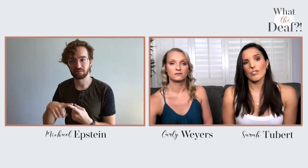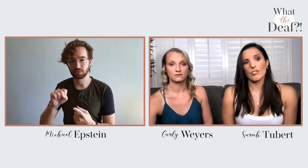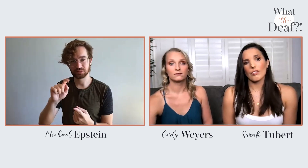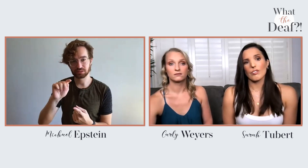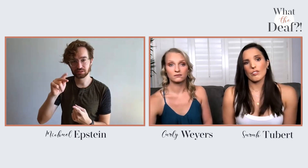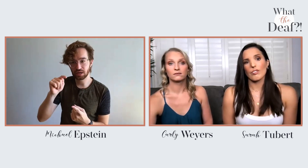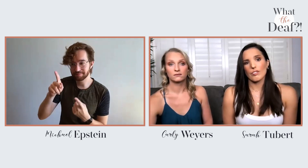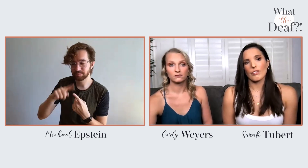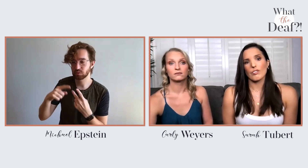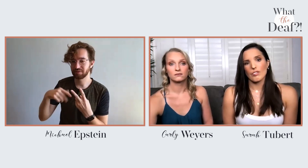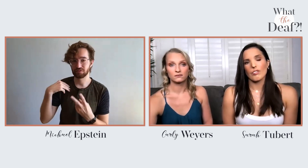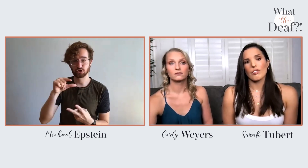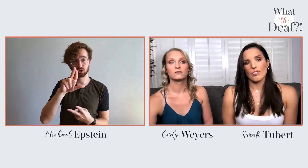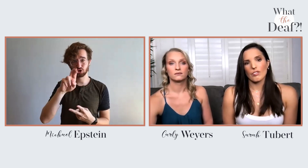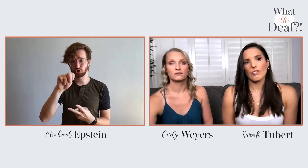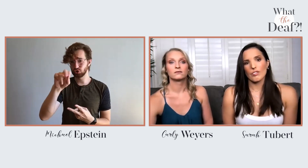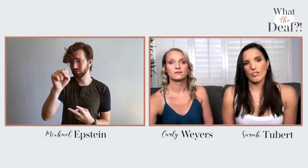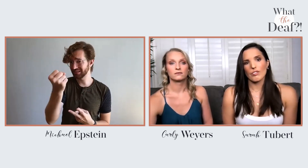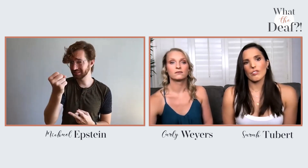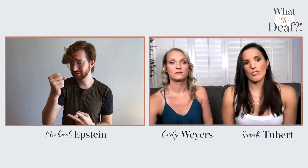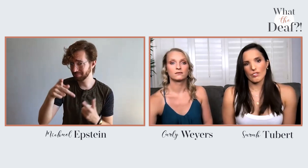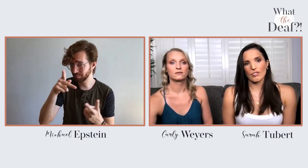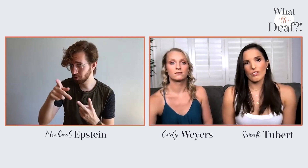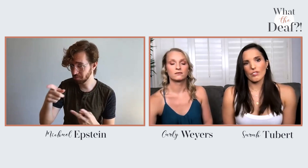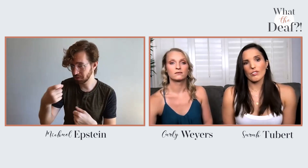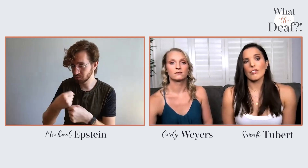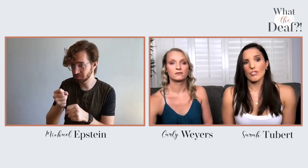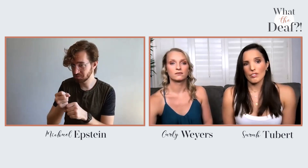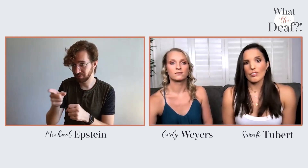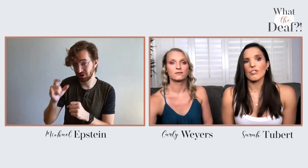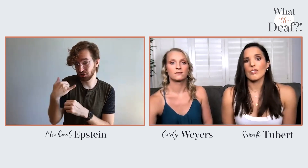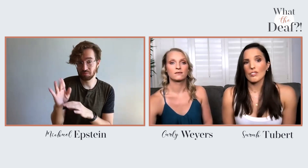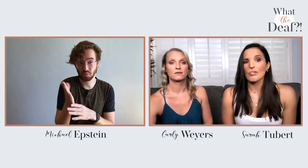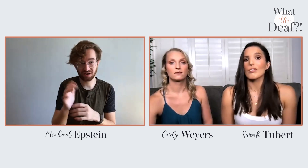"We have stunt people. We have green's people." We have people that specifically work